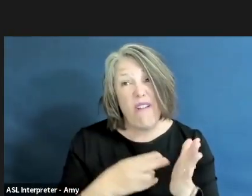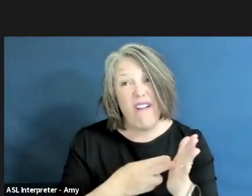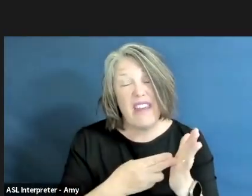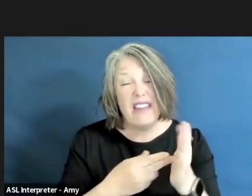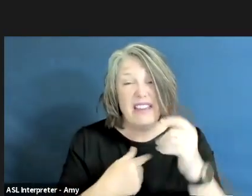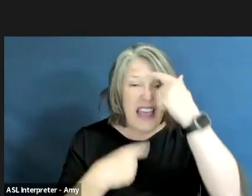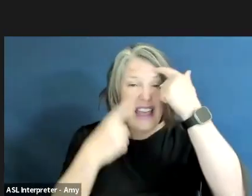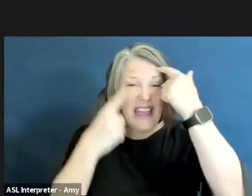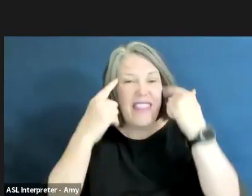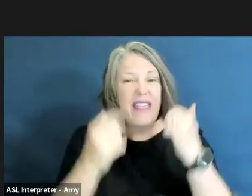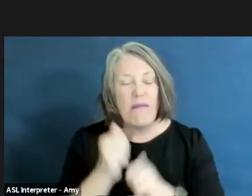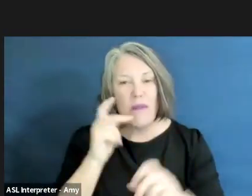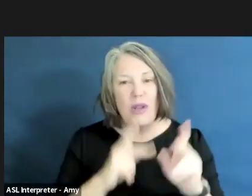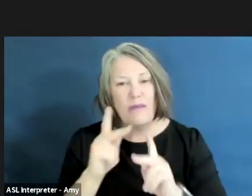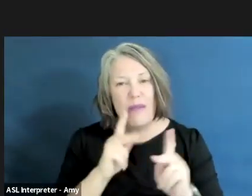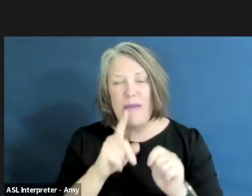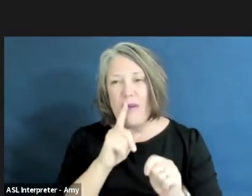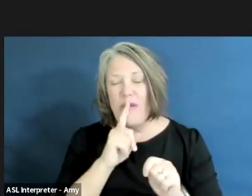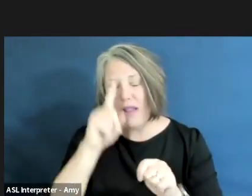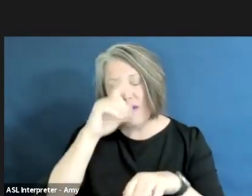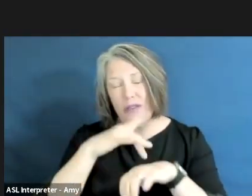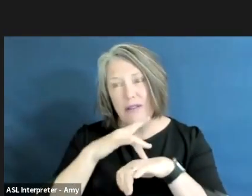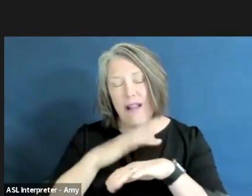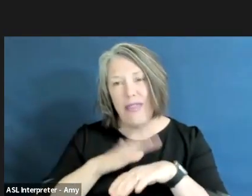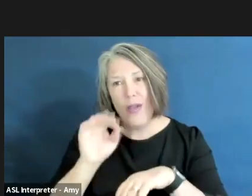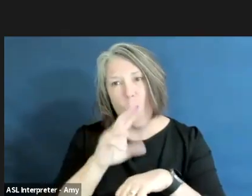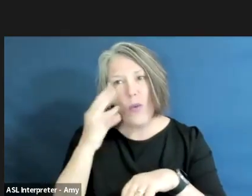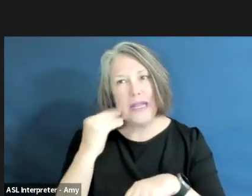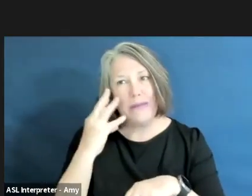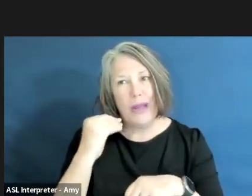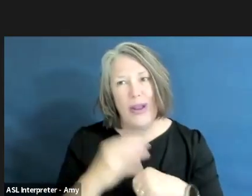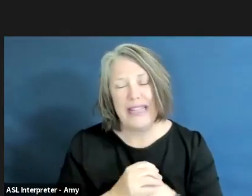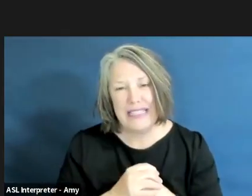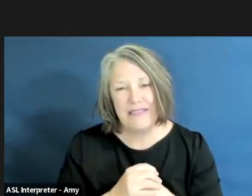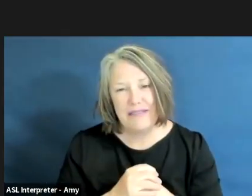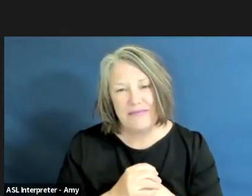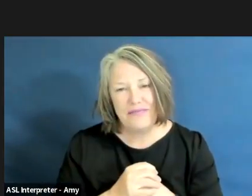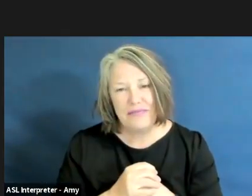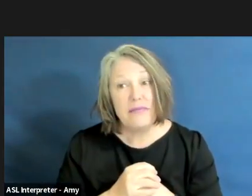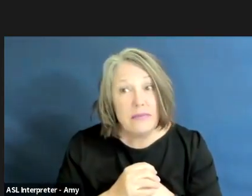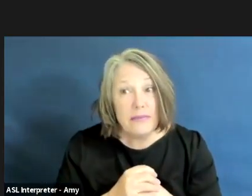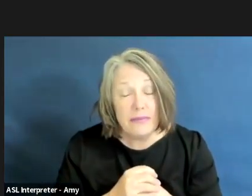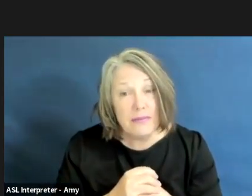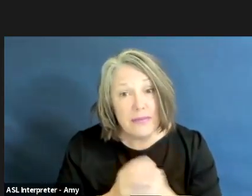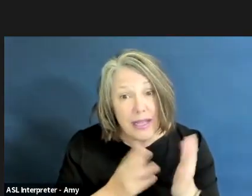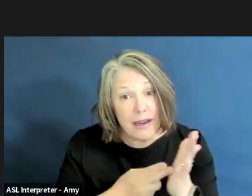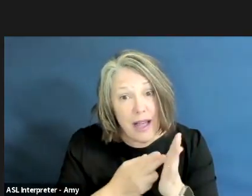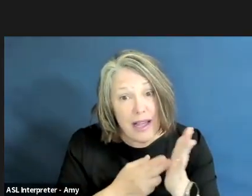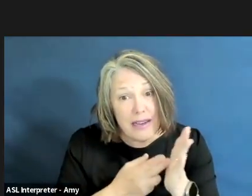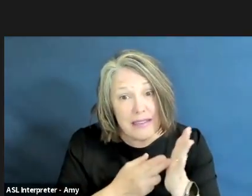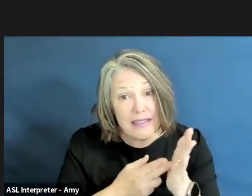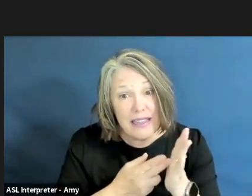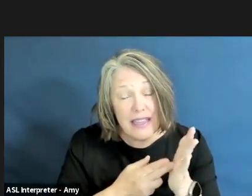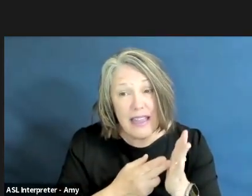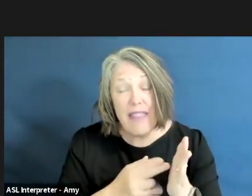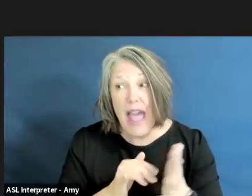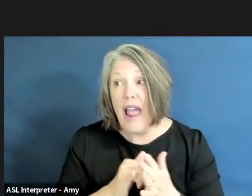most people were just focused on their own experience, which honestly assuaged a fear of mine.